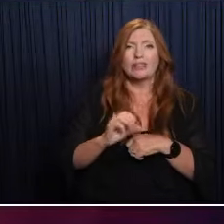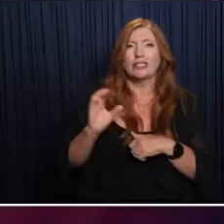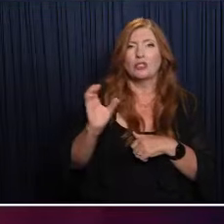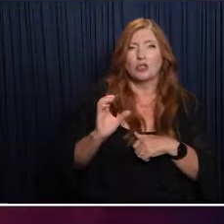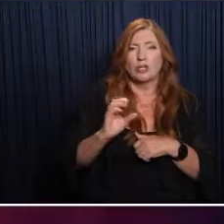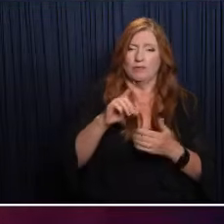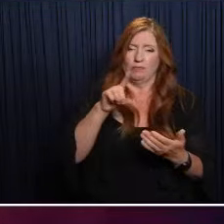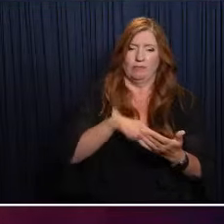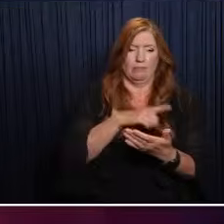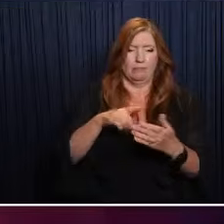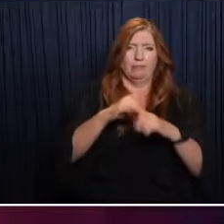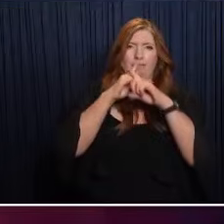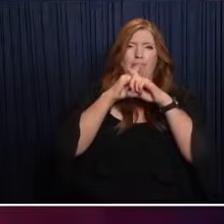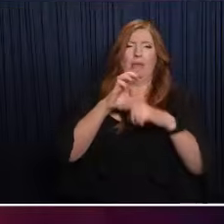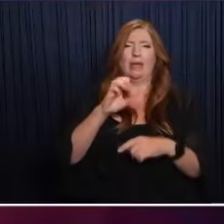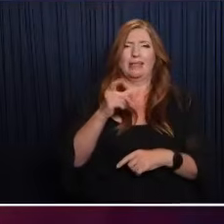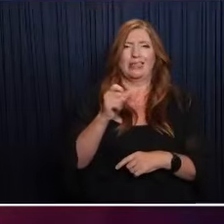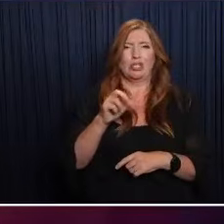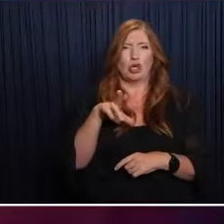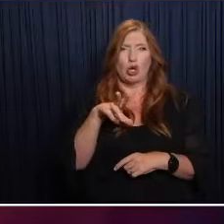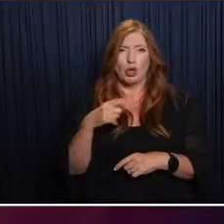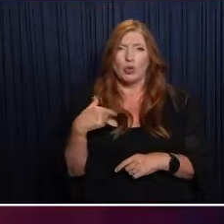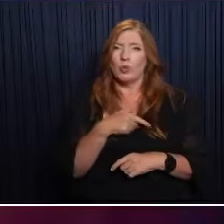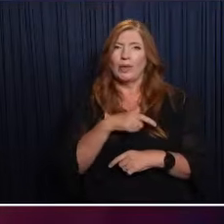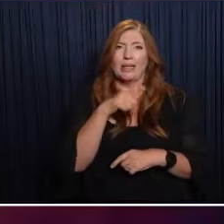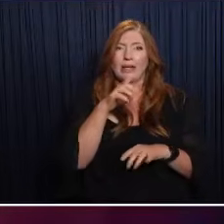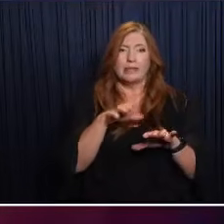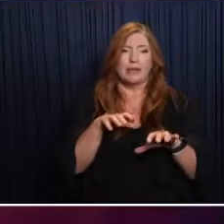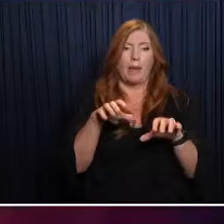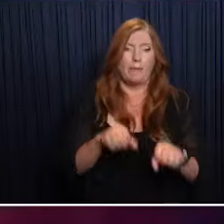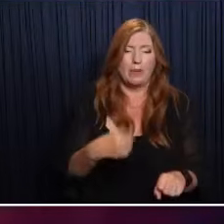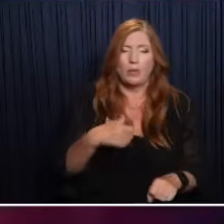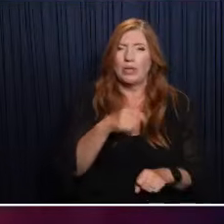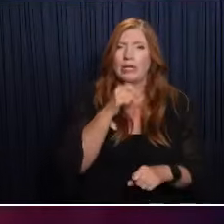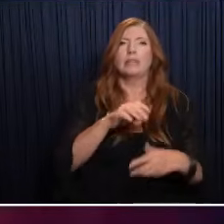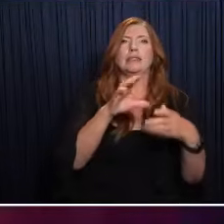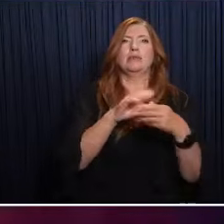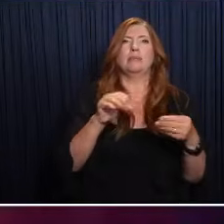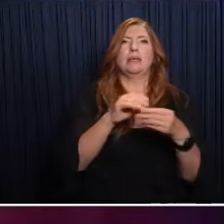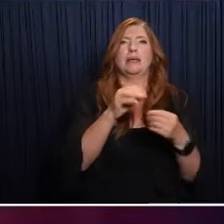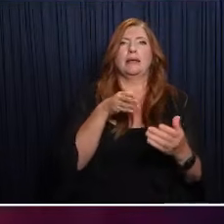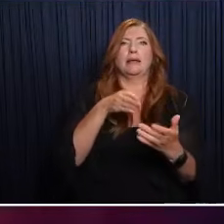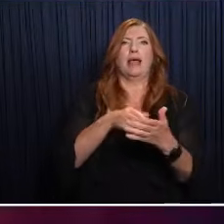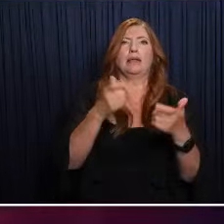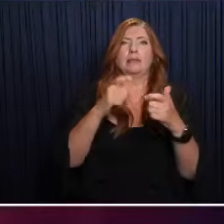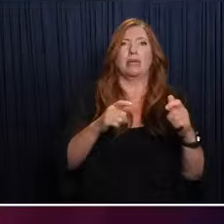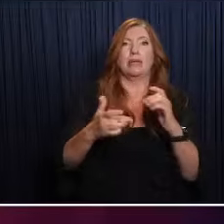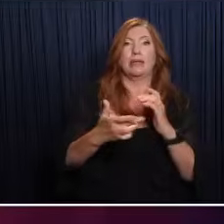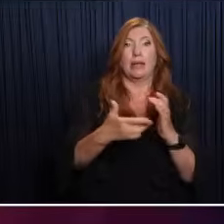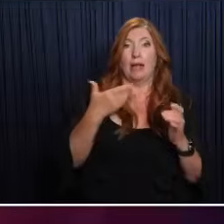INTERNET WHEN WE DIDN'T PASS LAWS. THE CONSERVATIVES WERE CENSORED